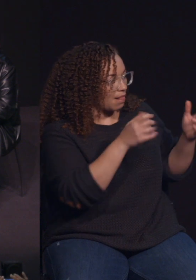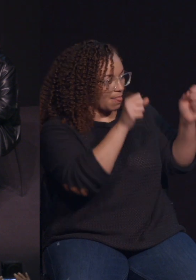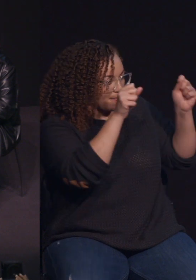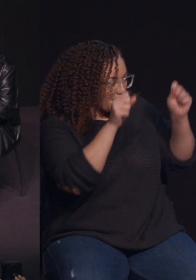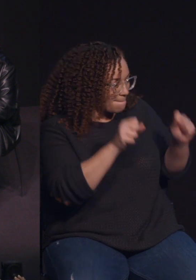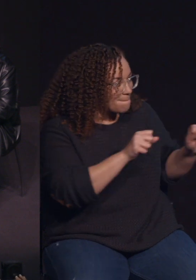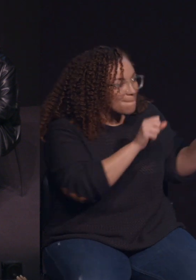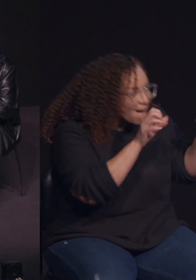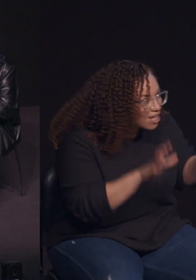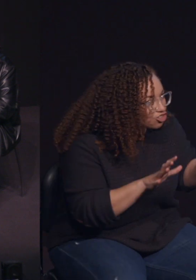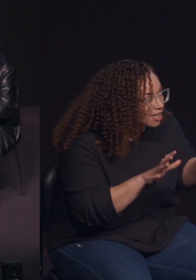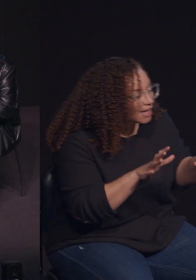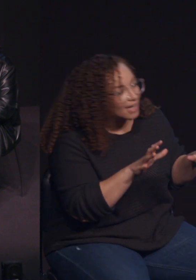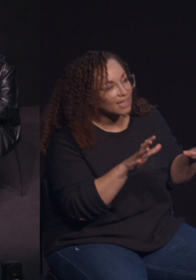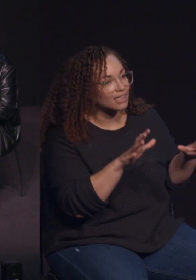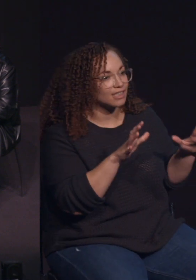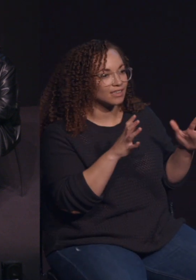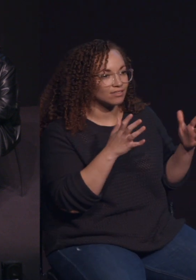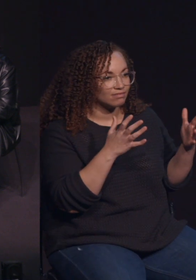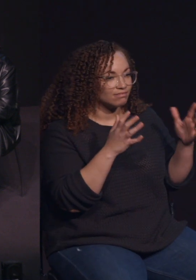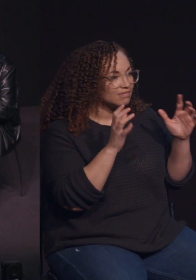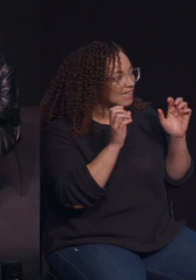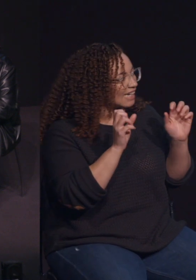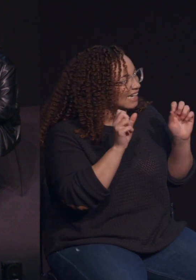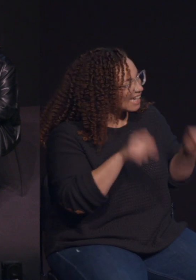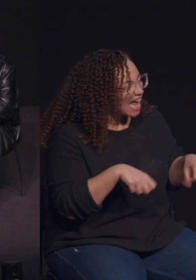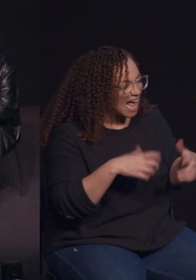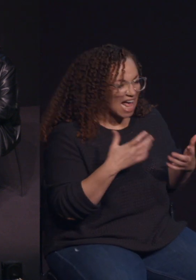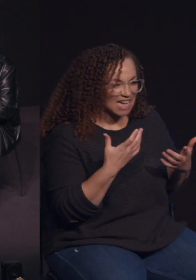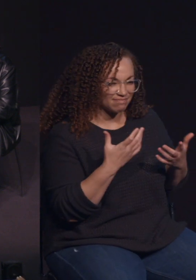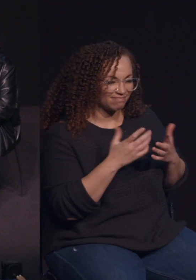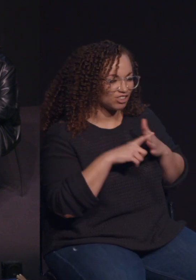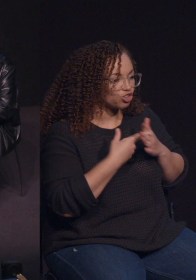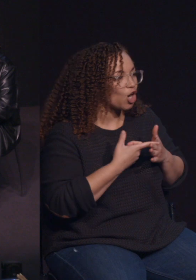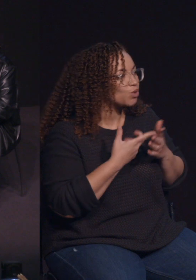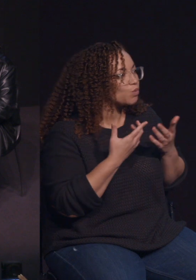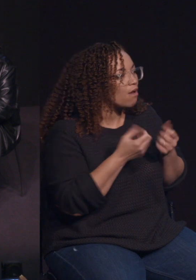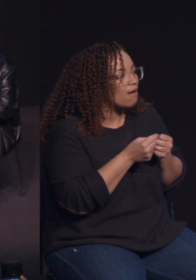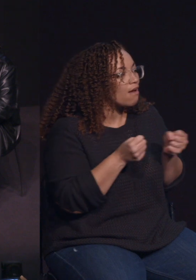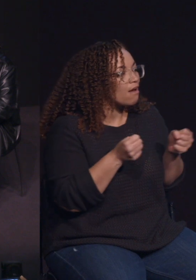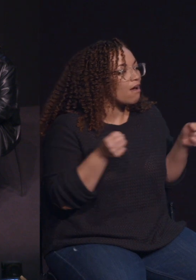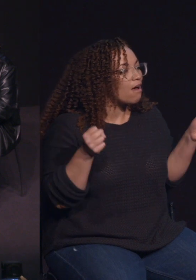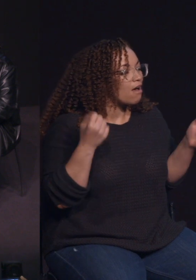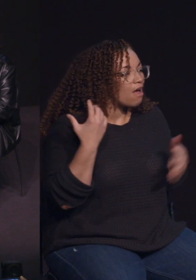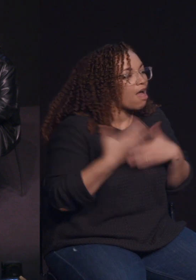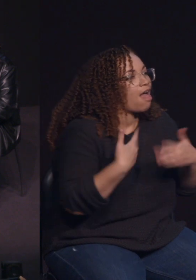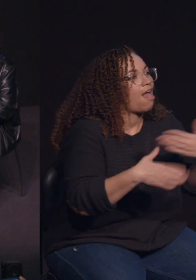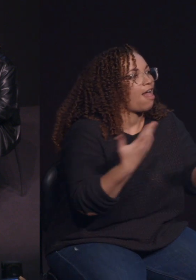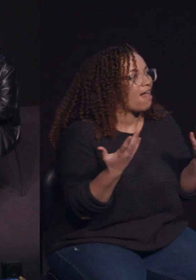kind of, unfold organically. So we'll start with questions, but just take it wherever it needs to go.